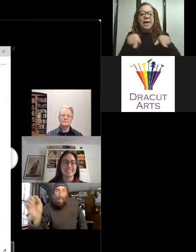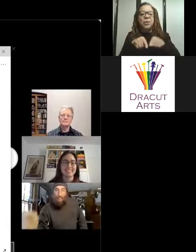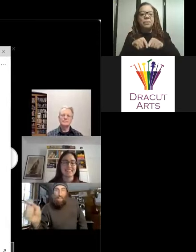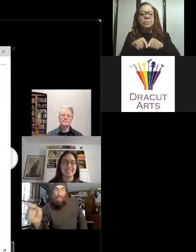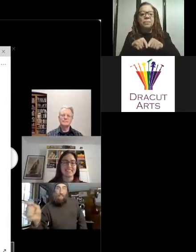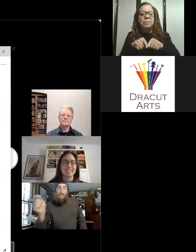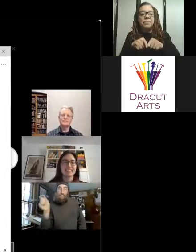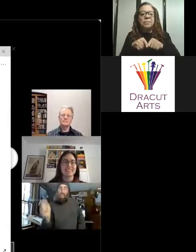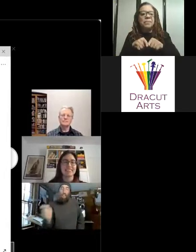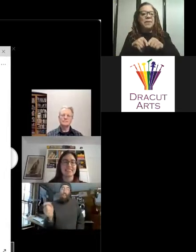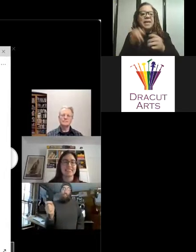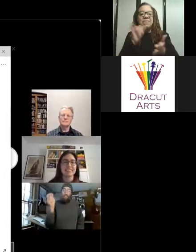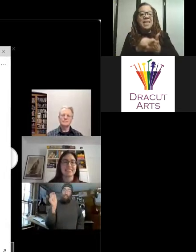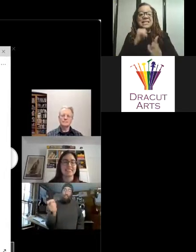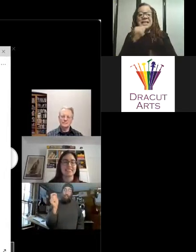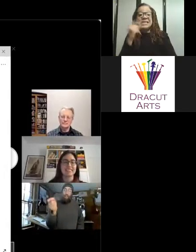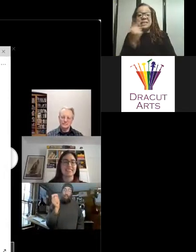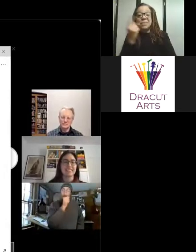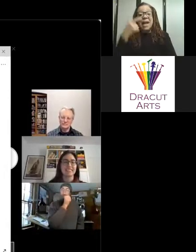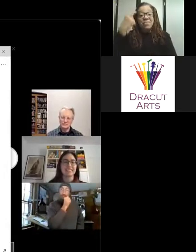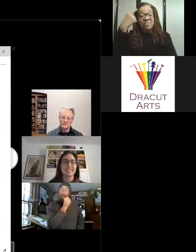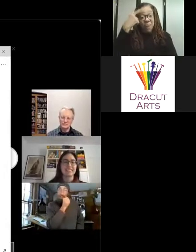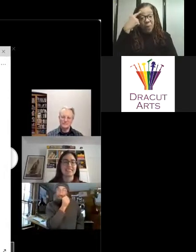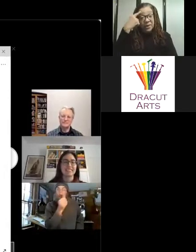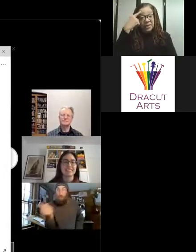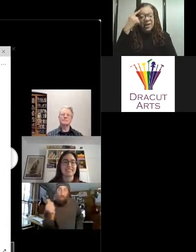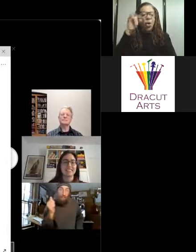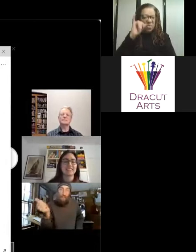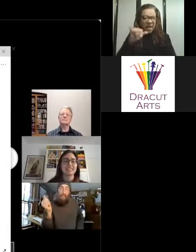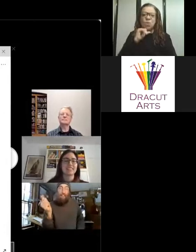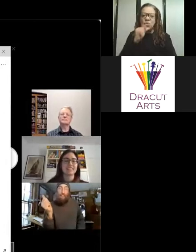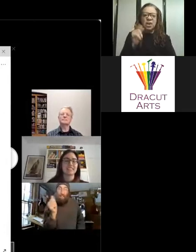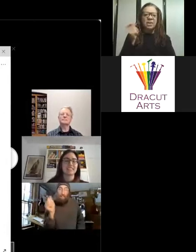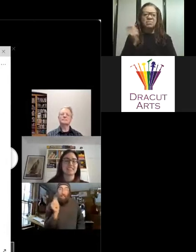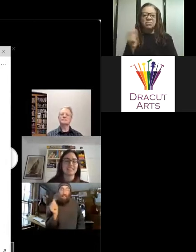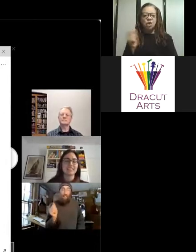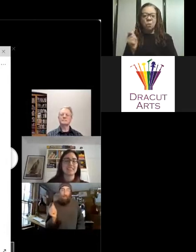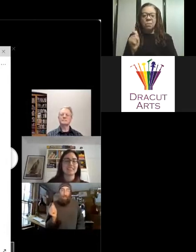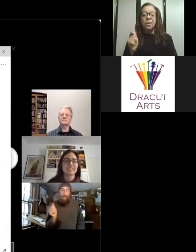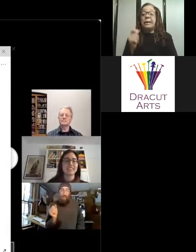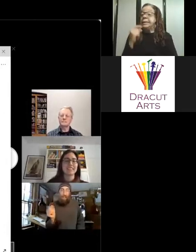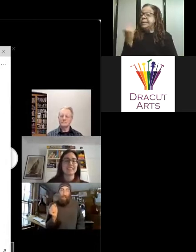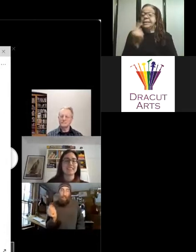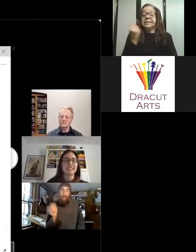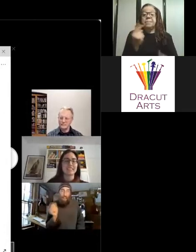That's not something that I thought of, thinking oh that'll be good, that'll really show this or that! That's something that, as I drew it, that character